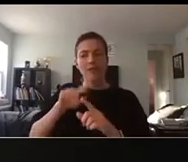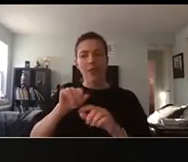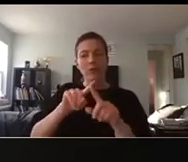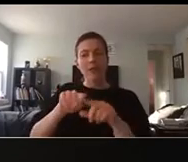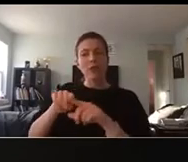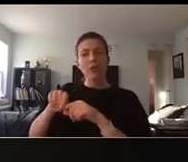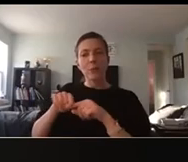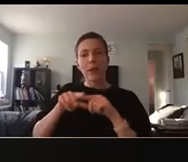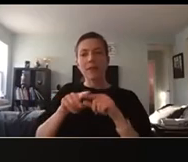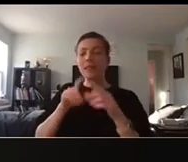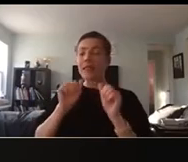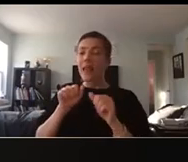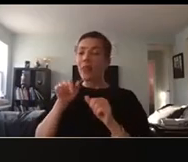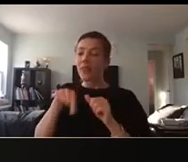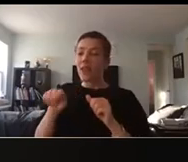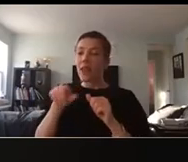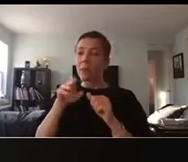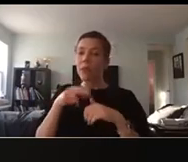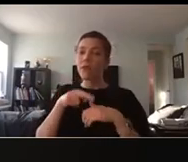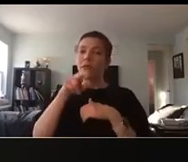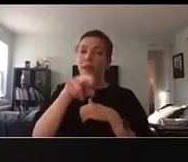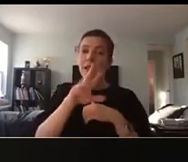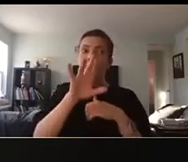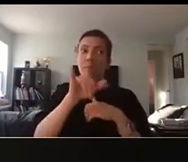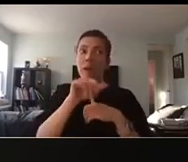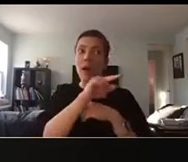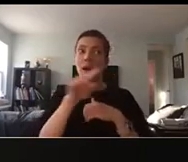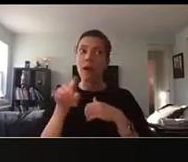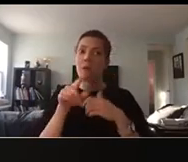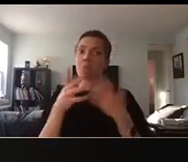different disabilities communities and the interdependencies that we have can be